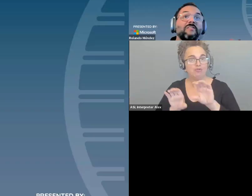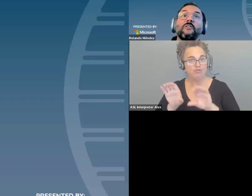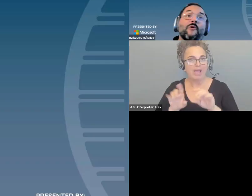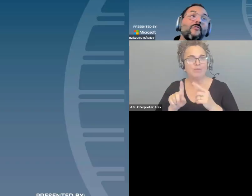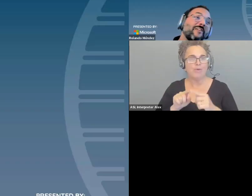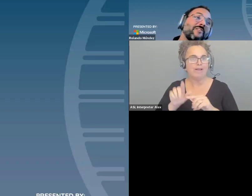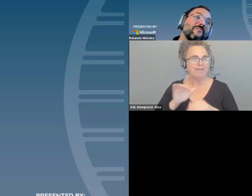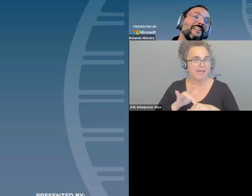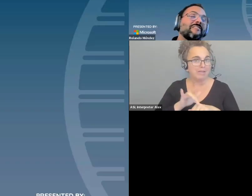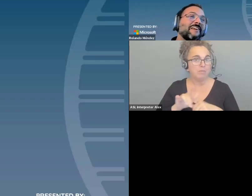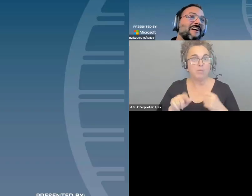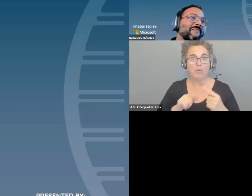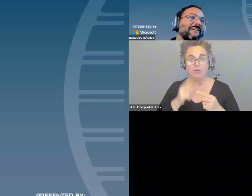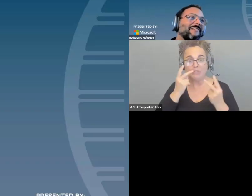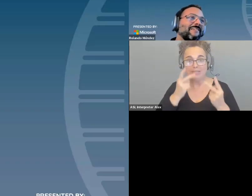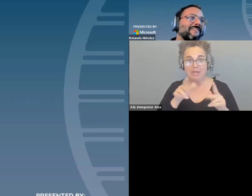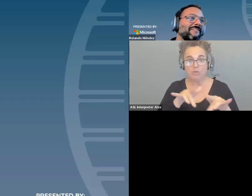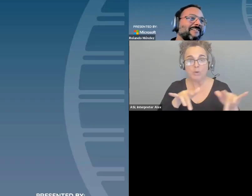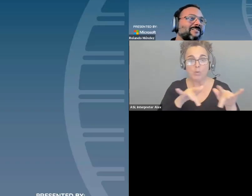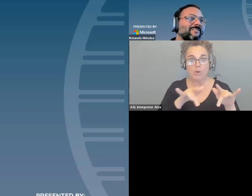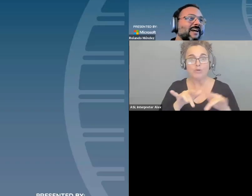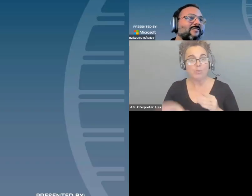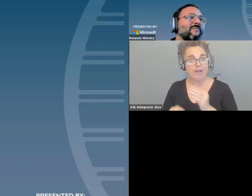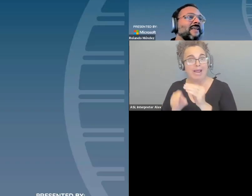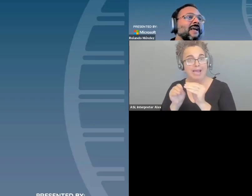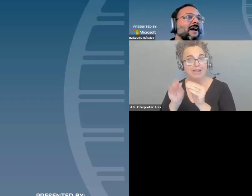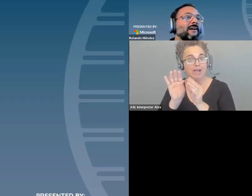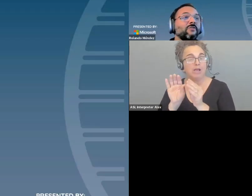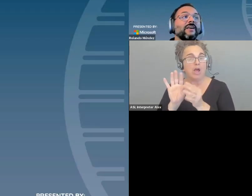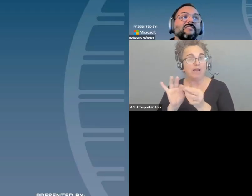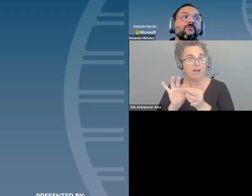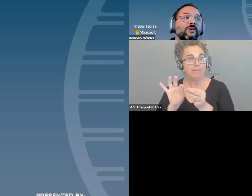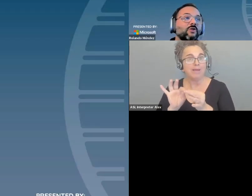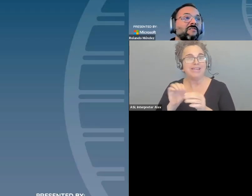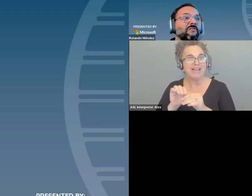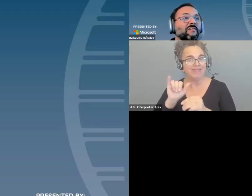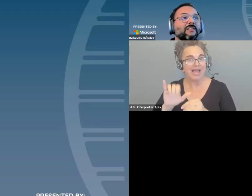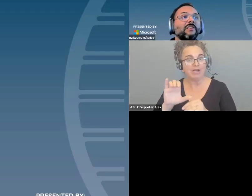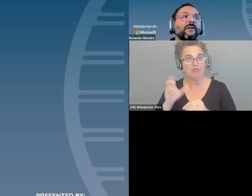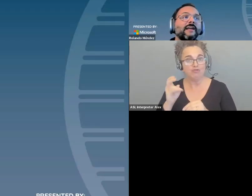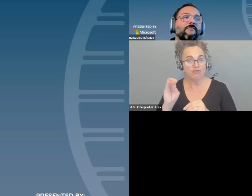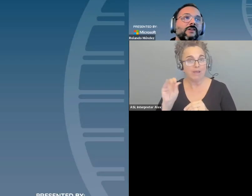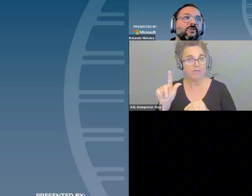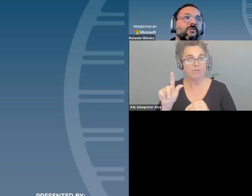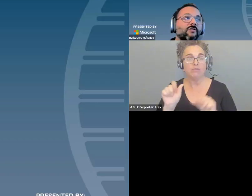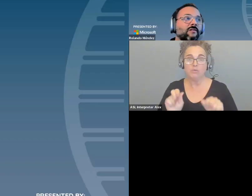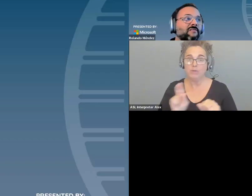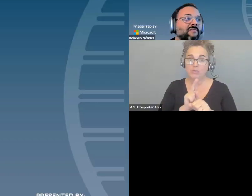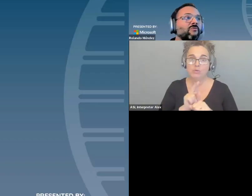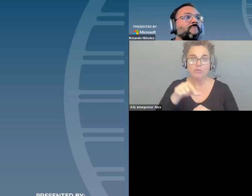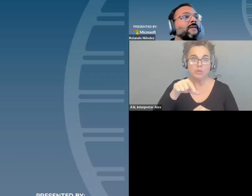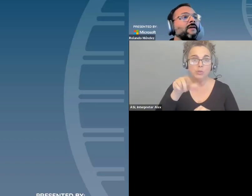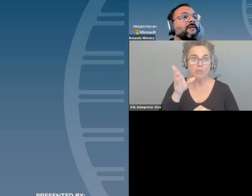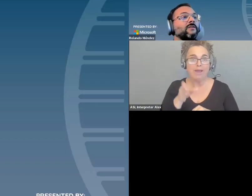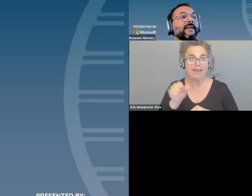When you see the recording, you can leave us a comment in on the channel. You can ask questions using the Q&A feature on Zoom.